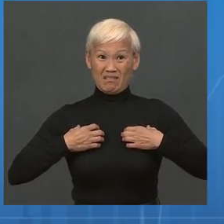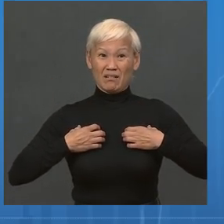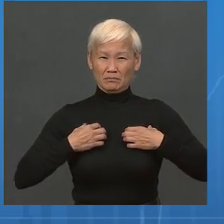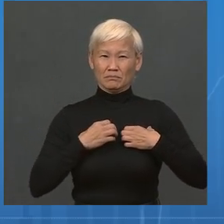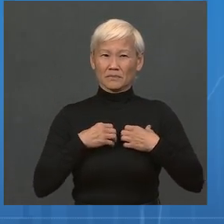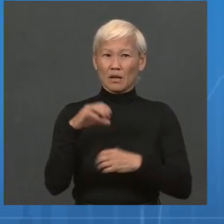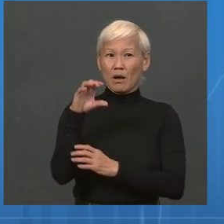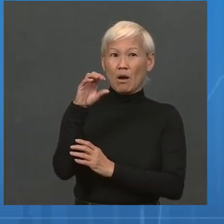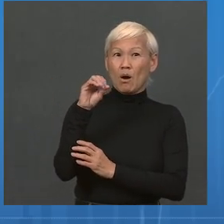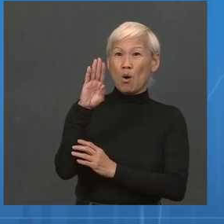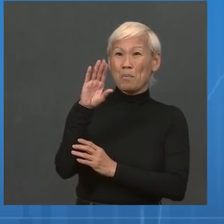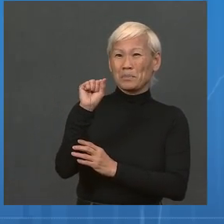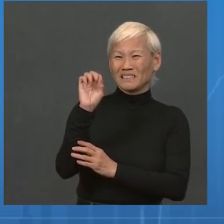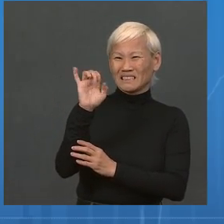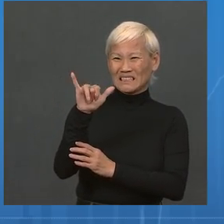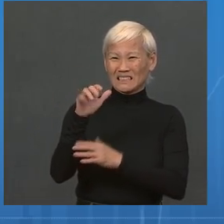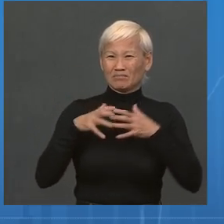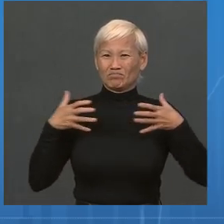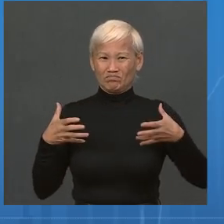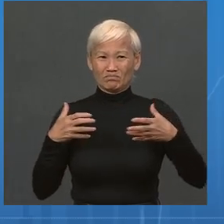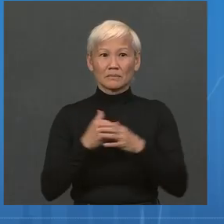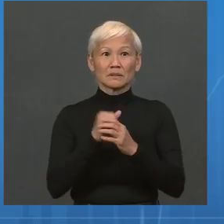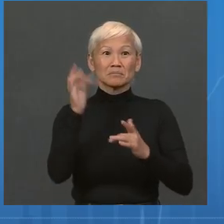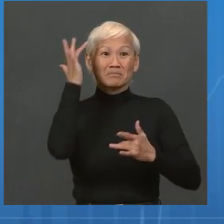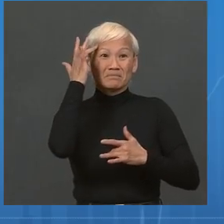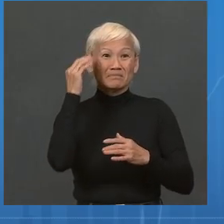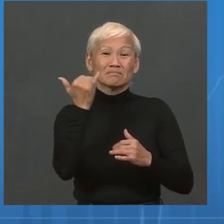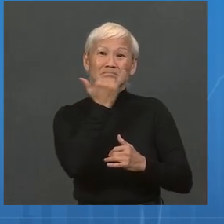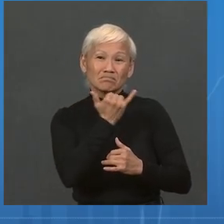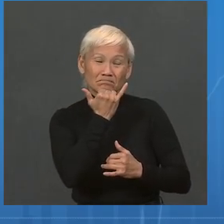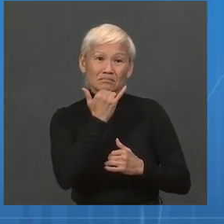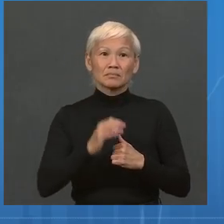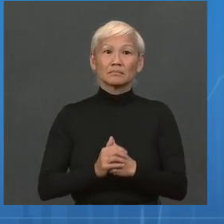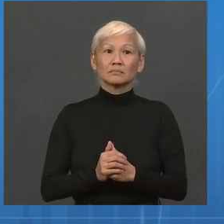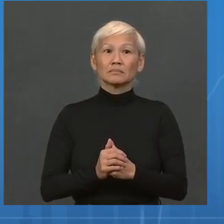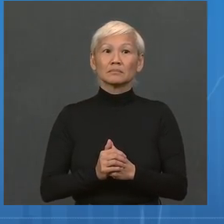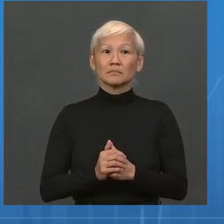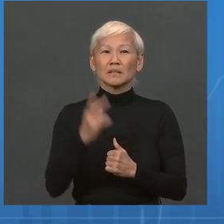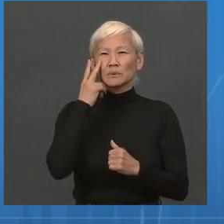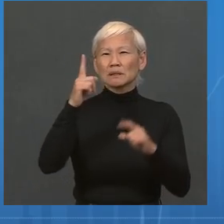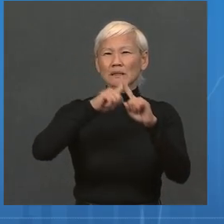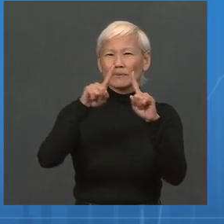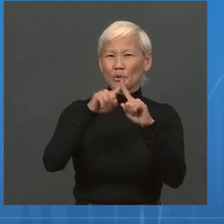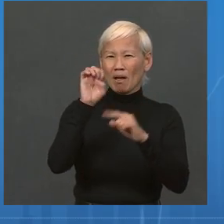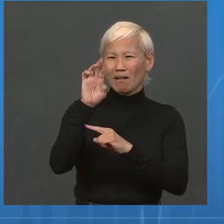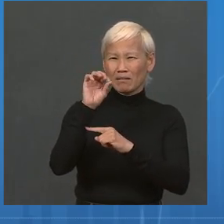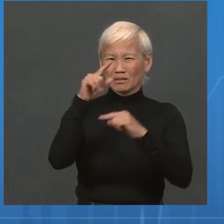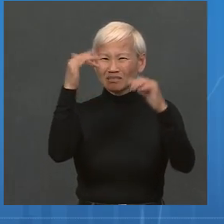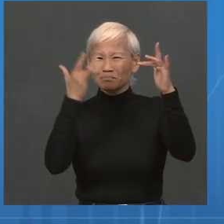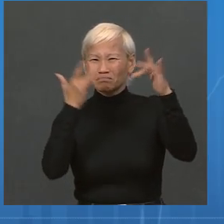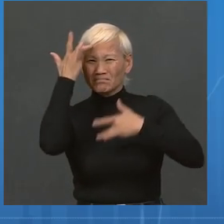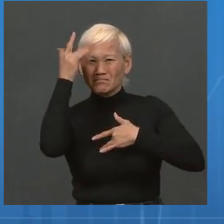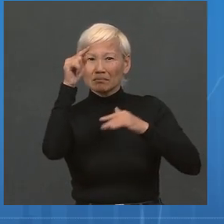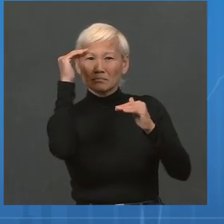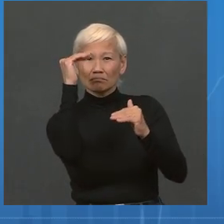But there are a number of other disorders -- many of which we see frequently in children, particularly children of a certain age --